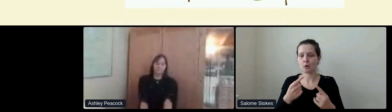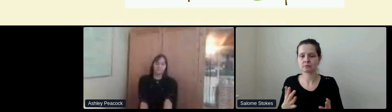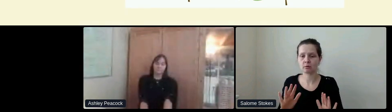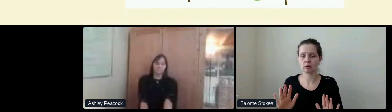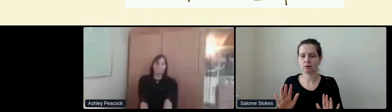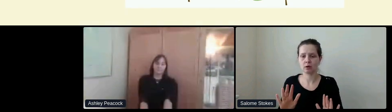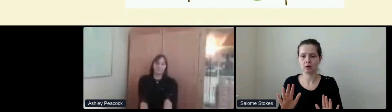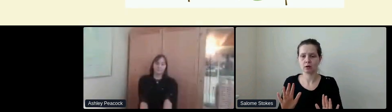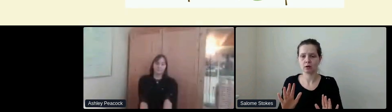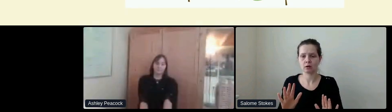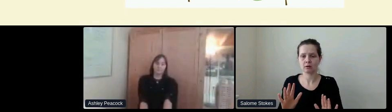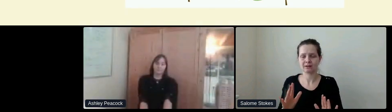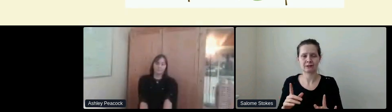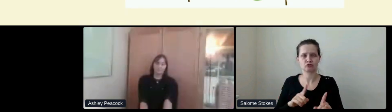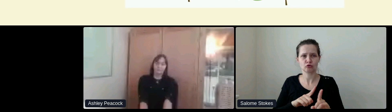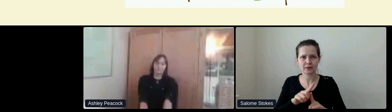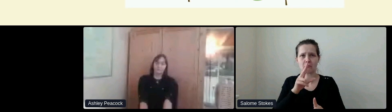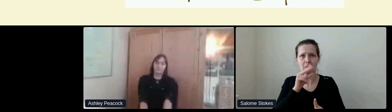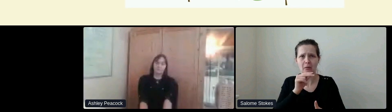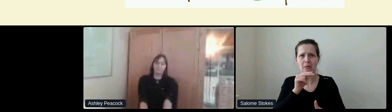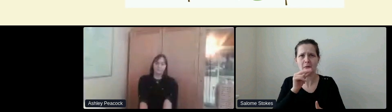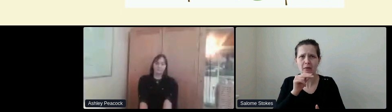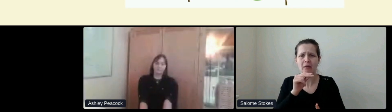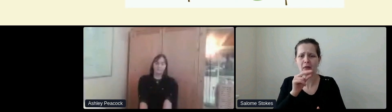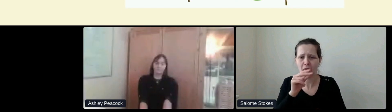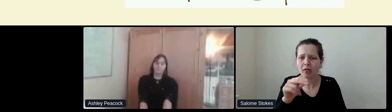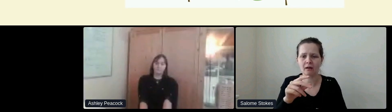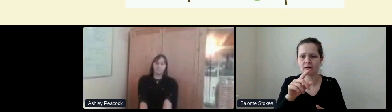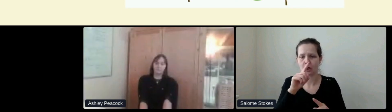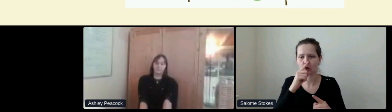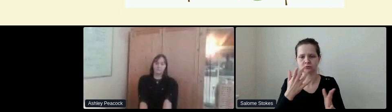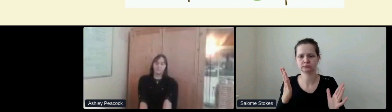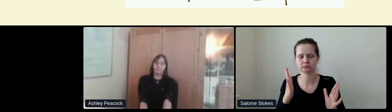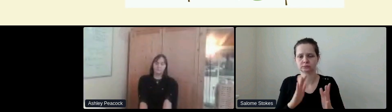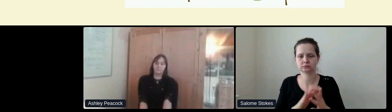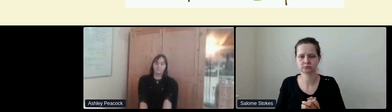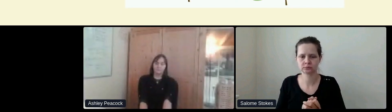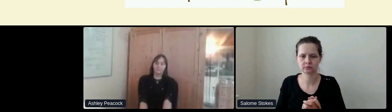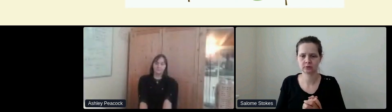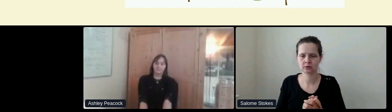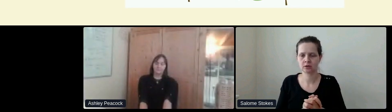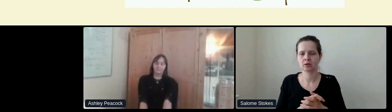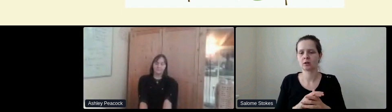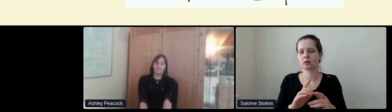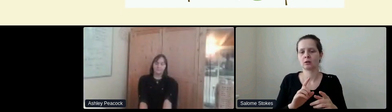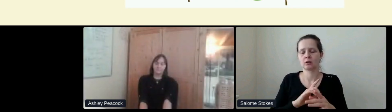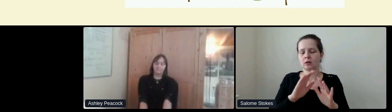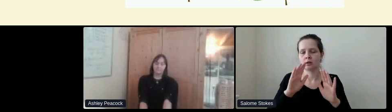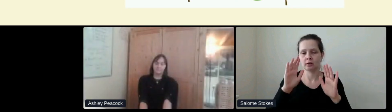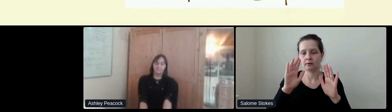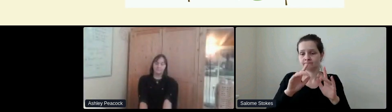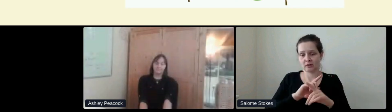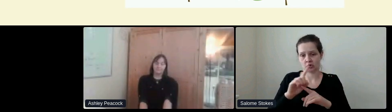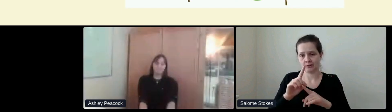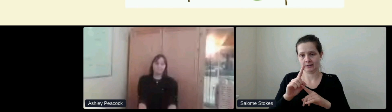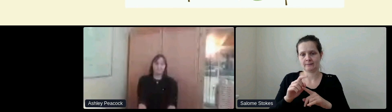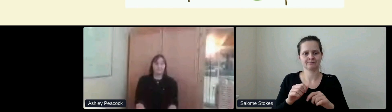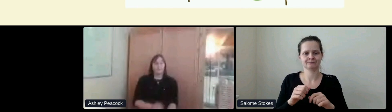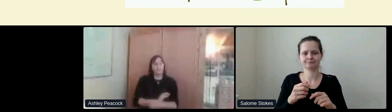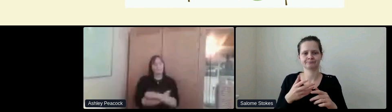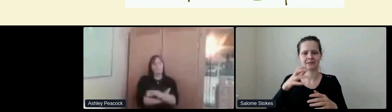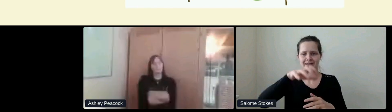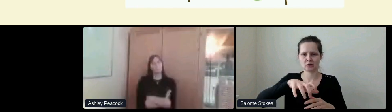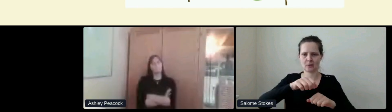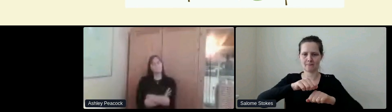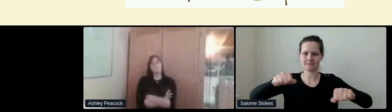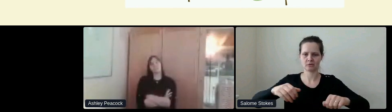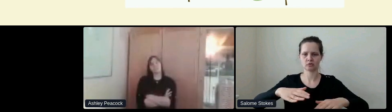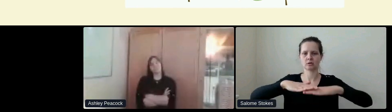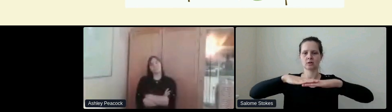couldn't get any words out. I ended up sitting on a bench in the station just having a complete